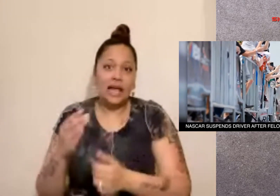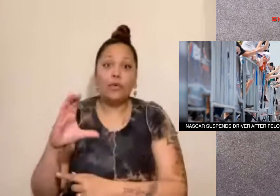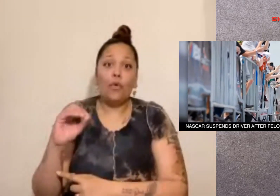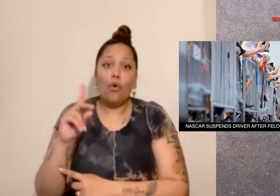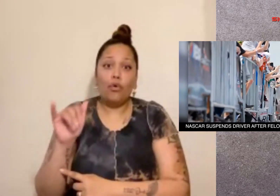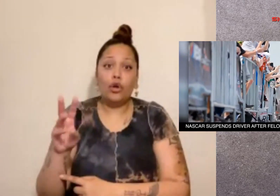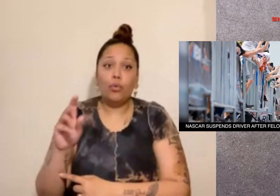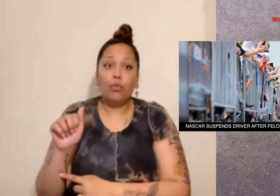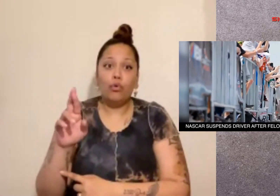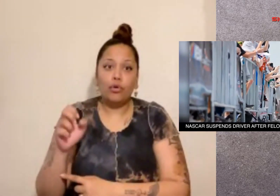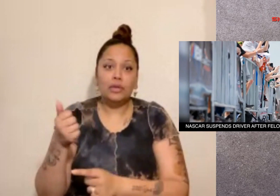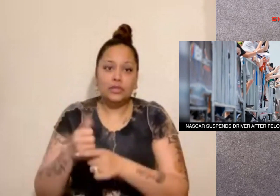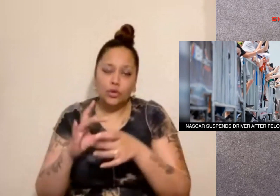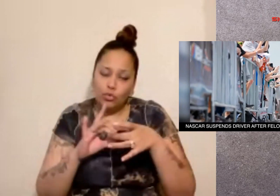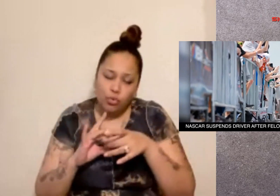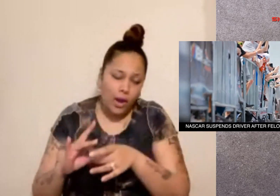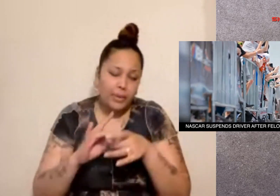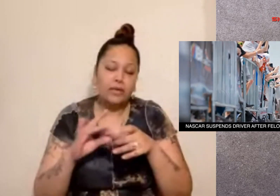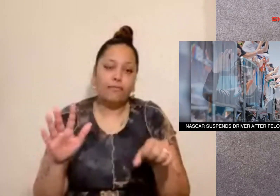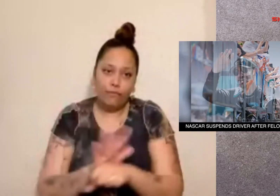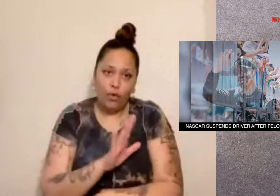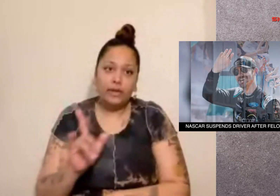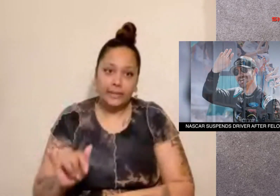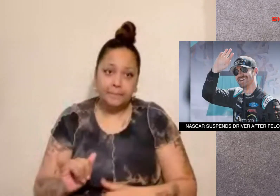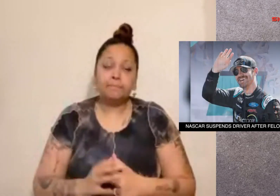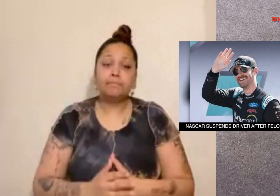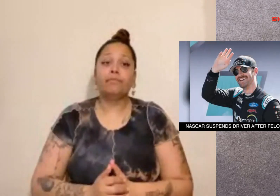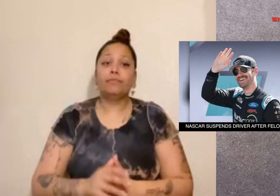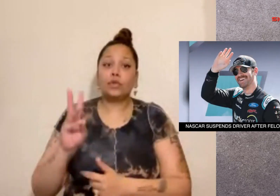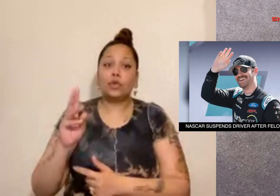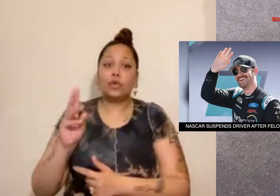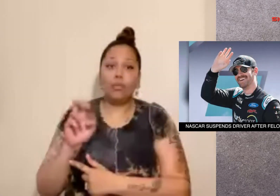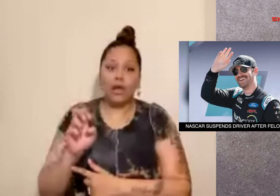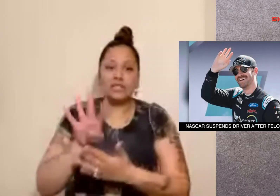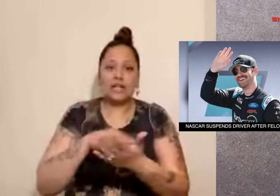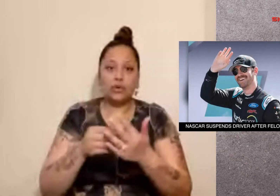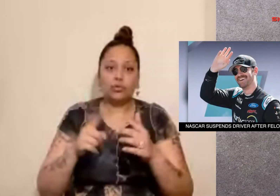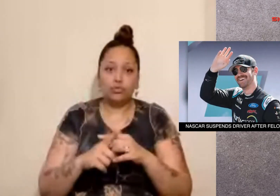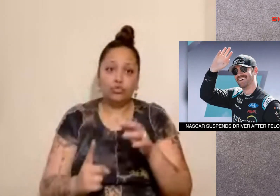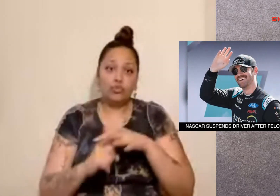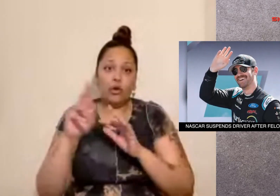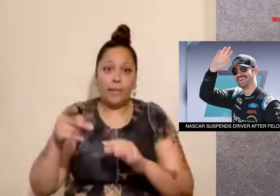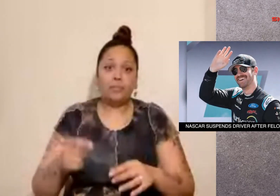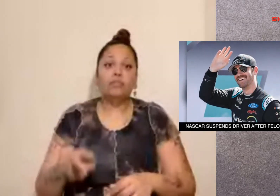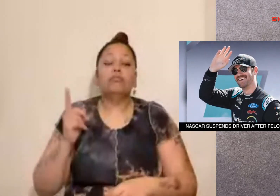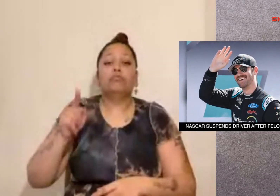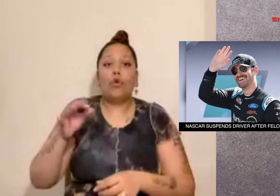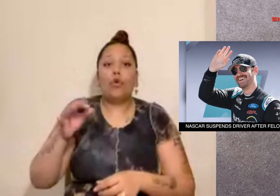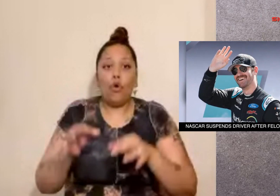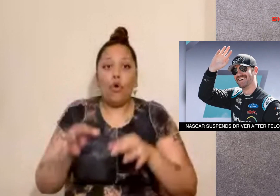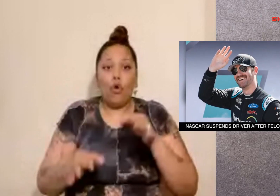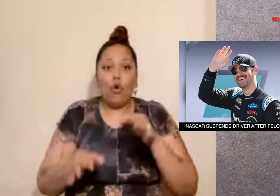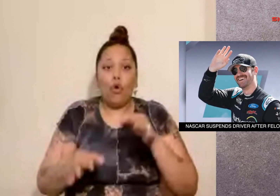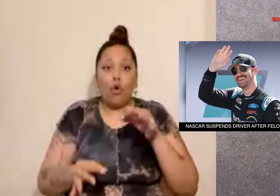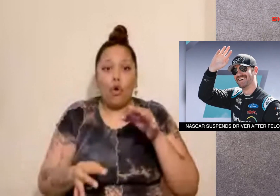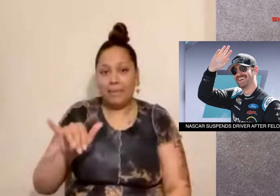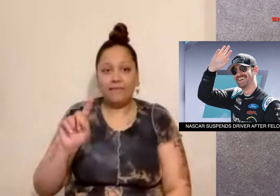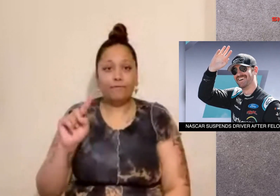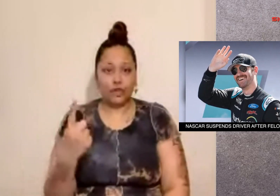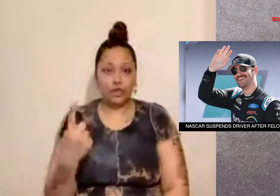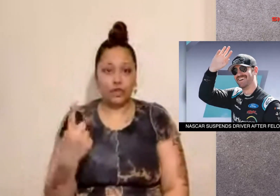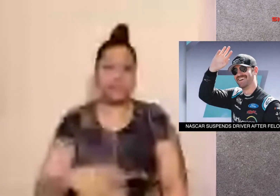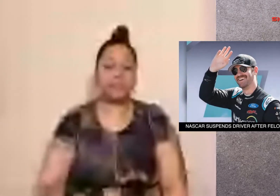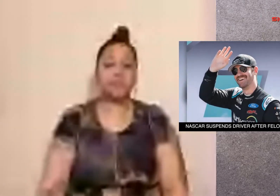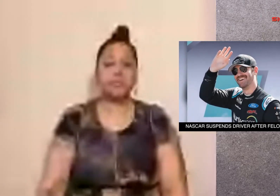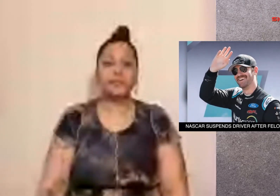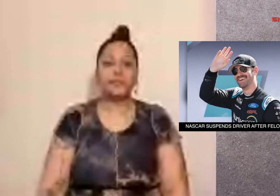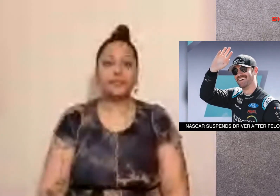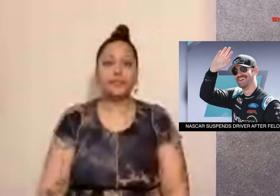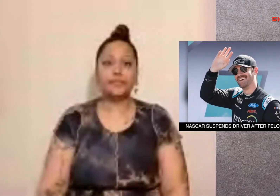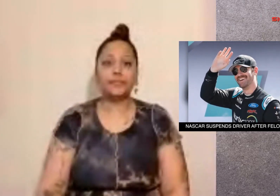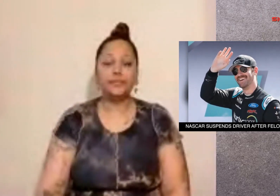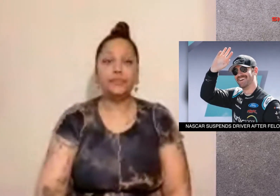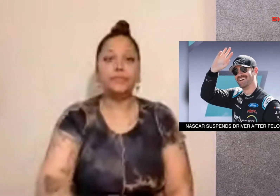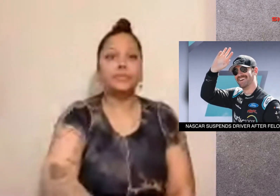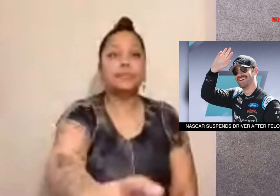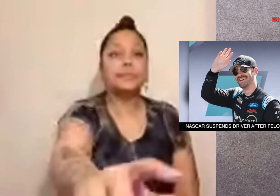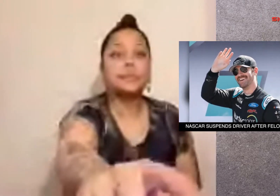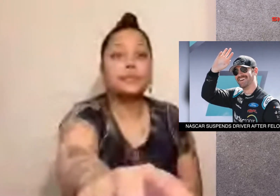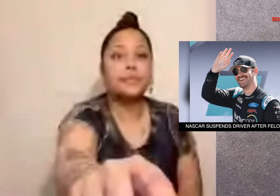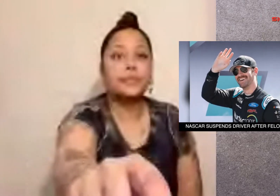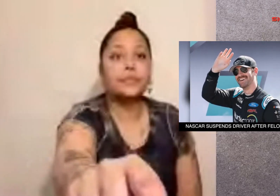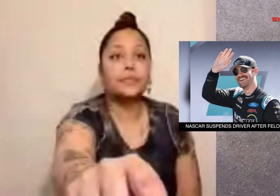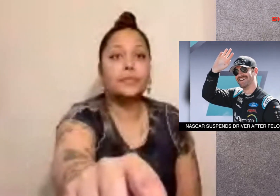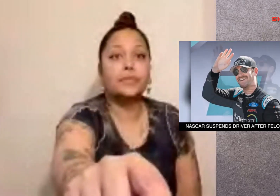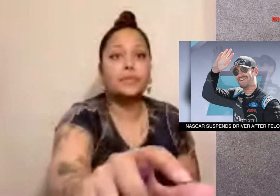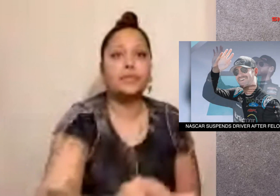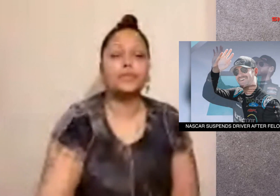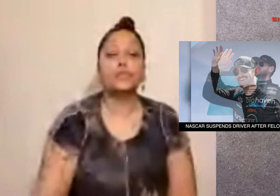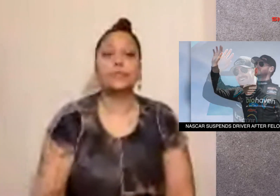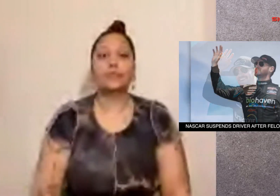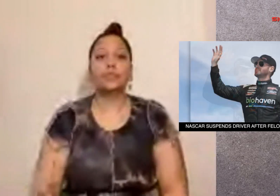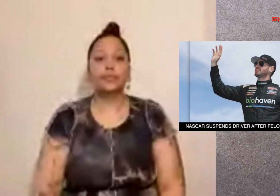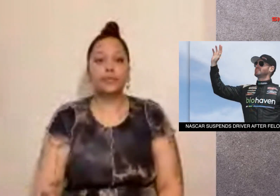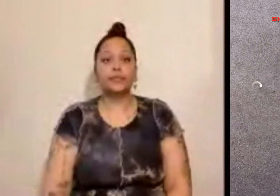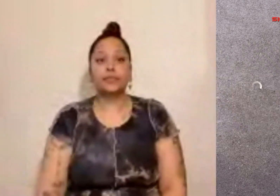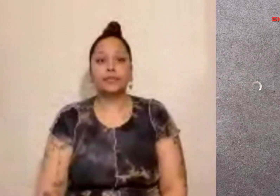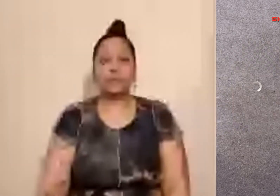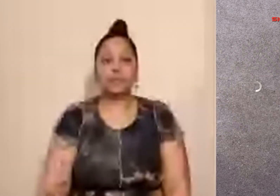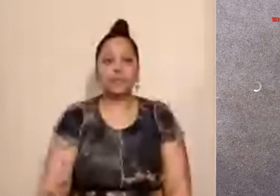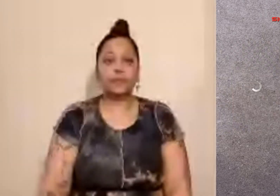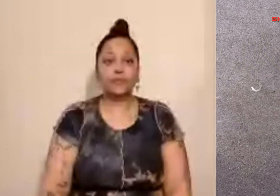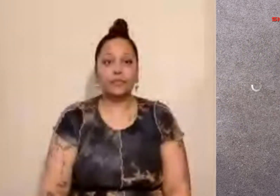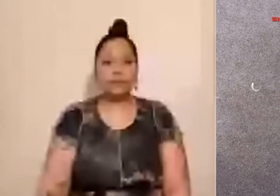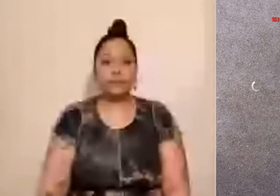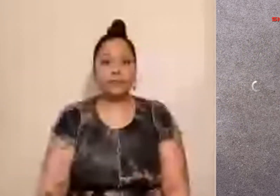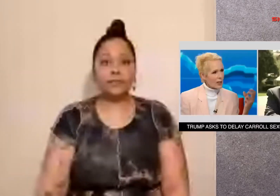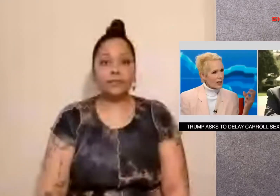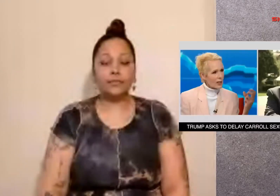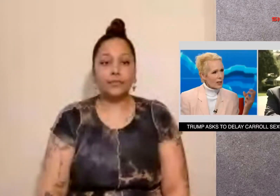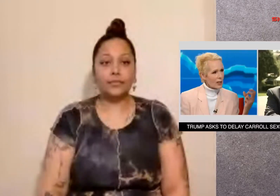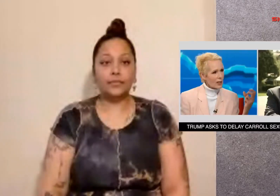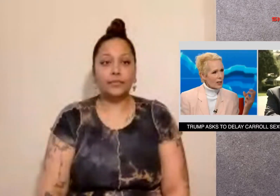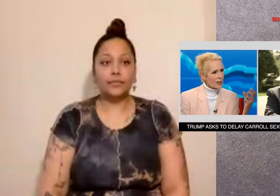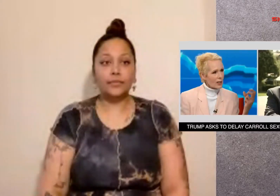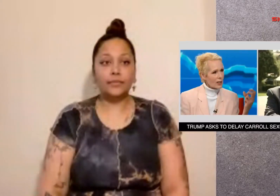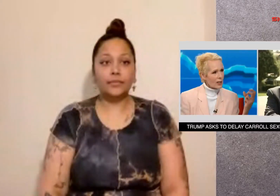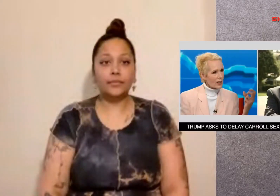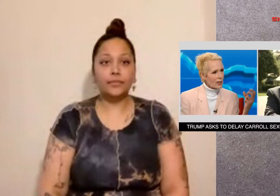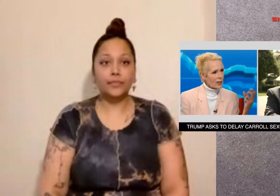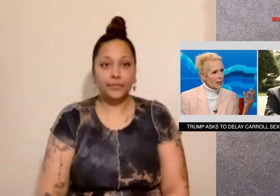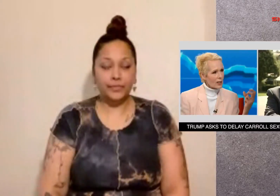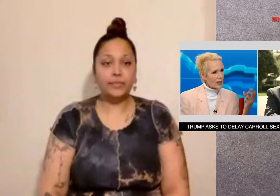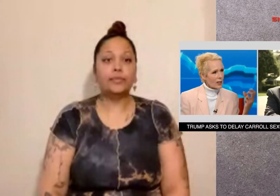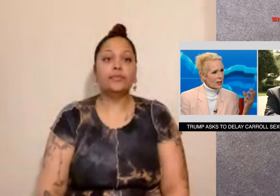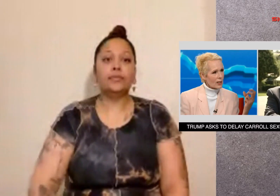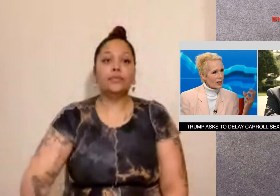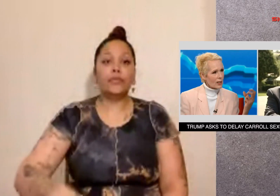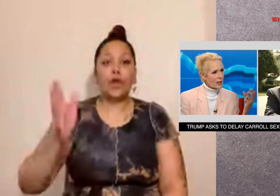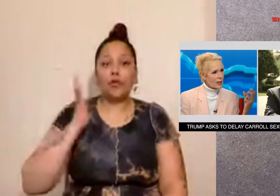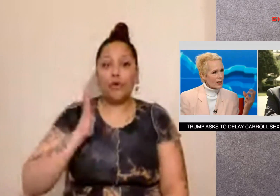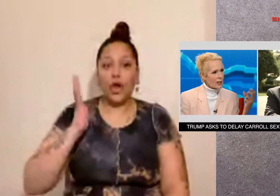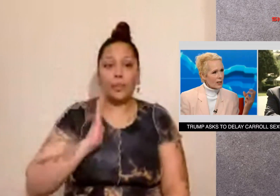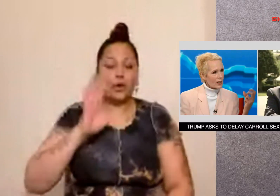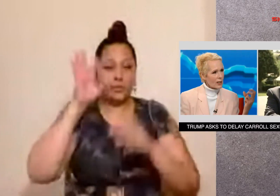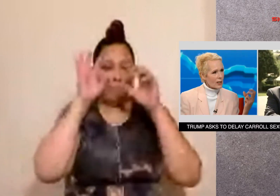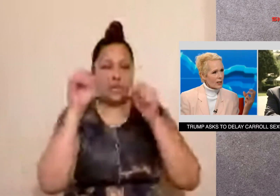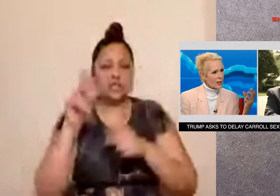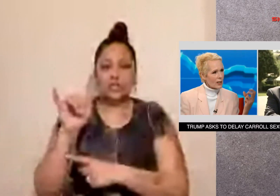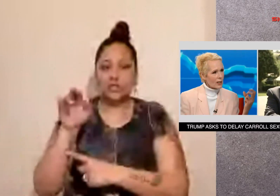and that Cody is cooperating fully Ware is scheduled to appear in court on May 1 former